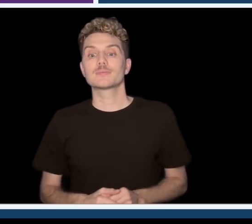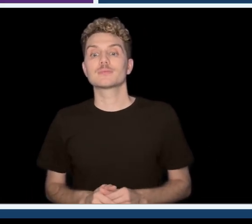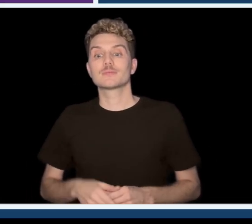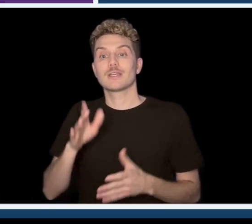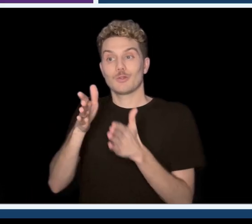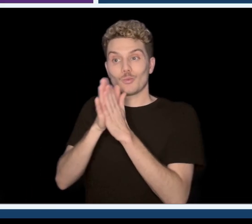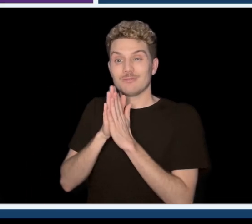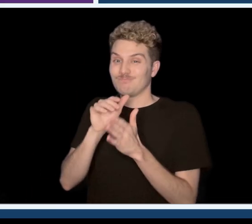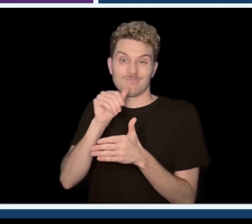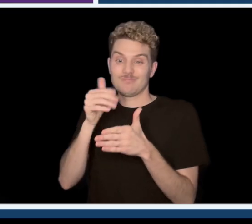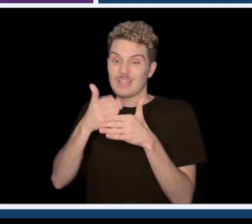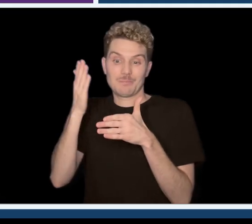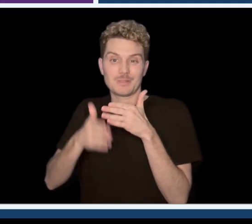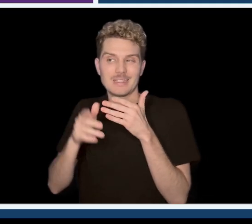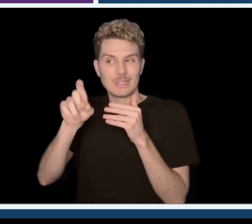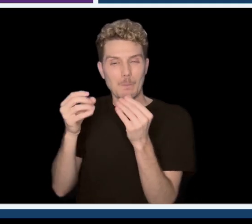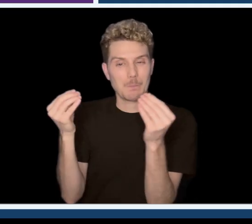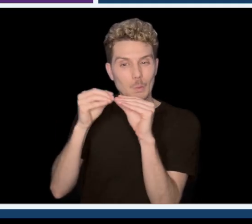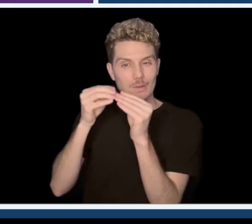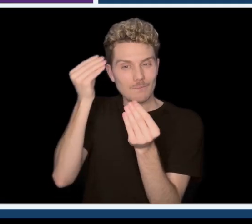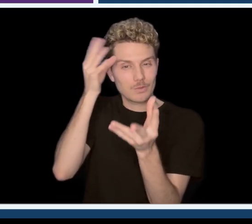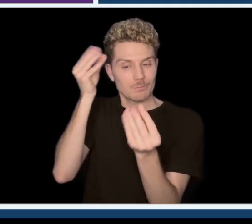the request is not complete and needs more information